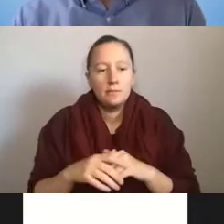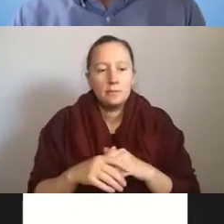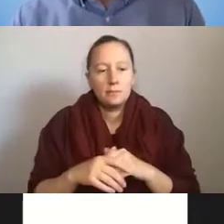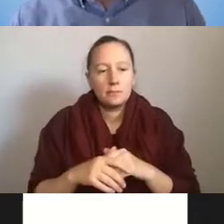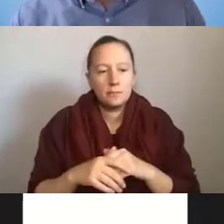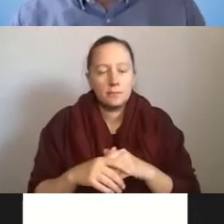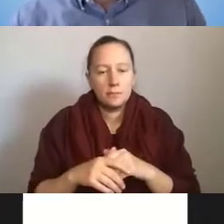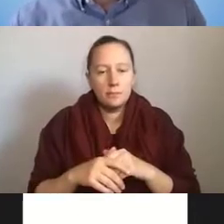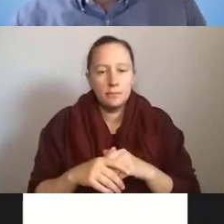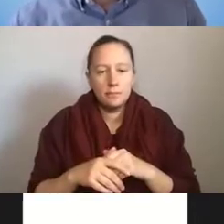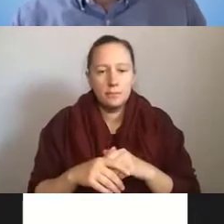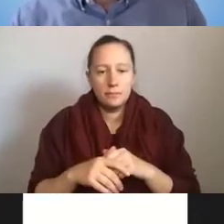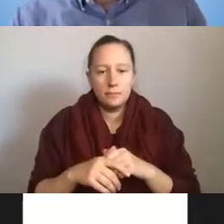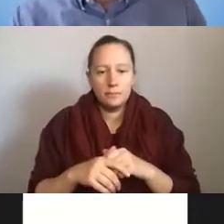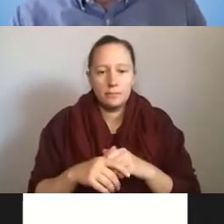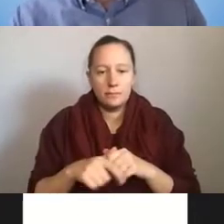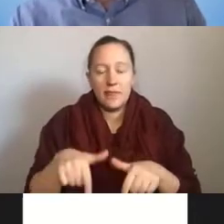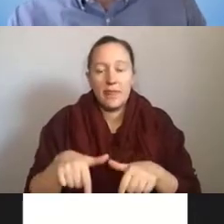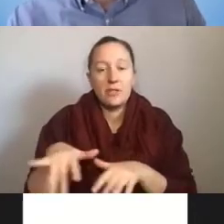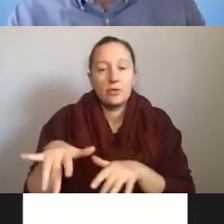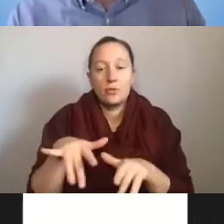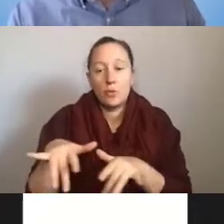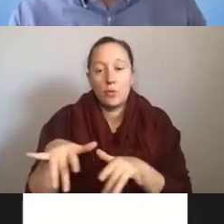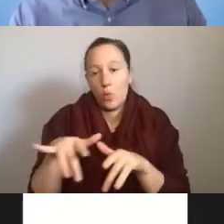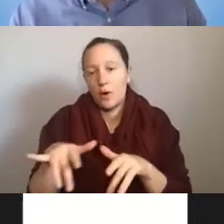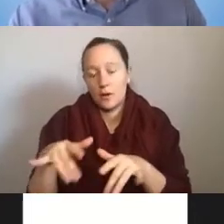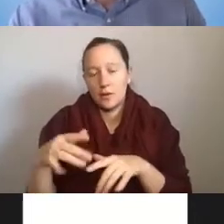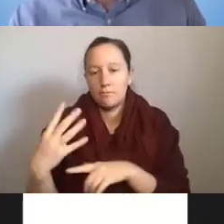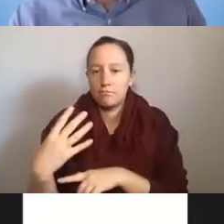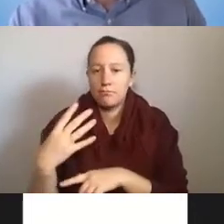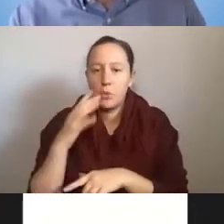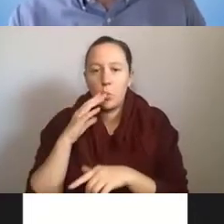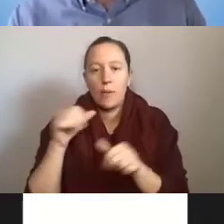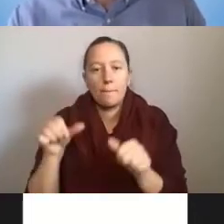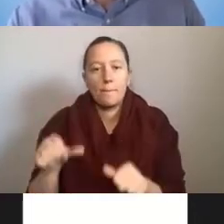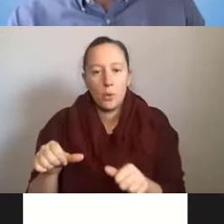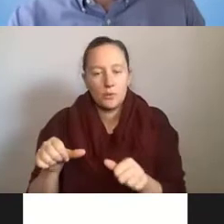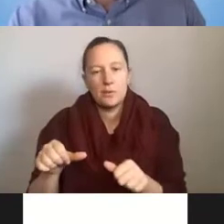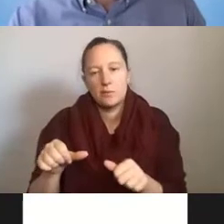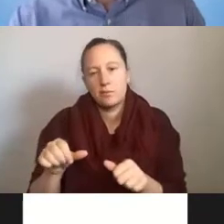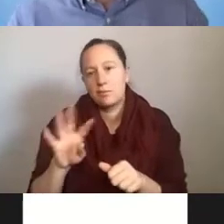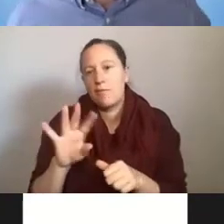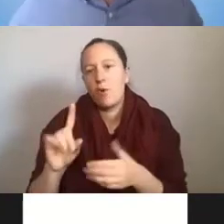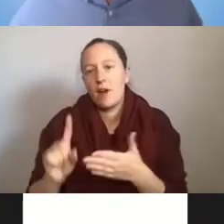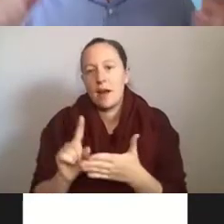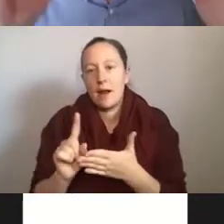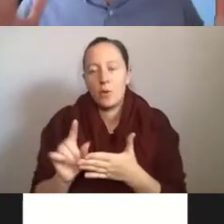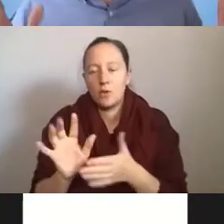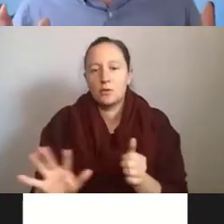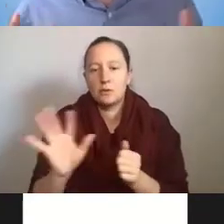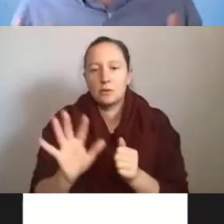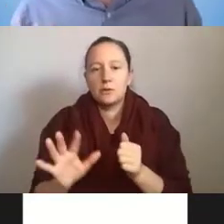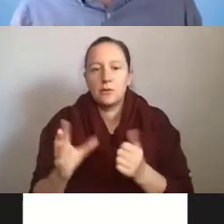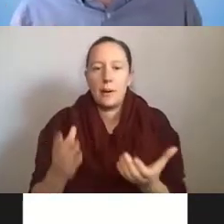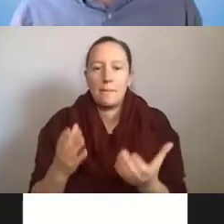And this recording is going to be posted here within 48 hours. It might be so exciting that you want to come back